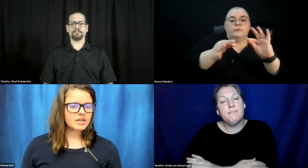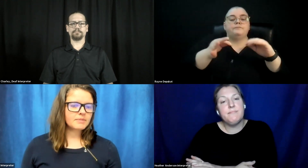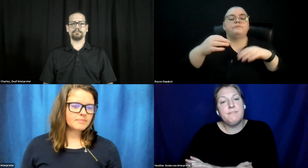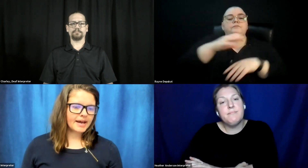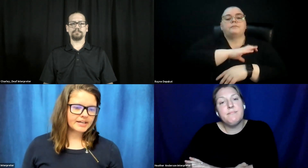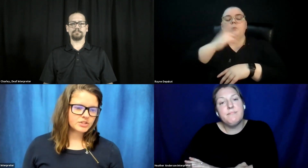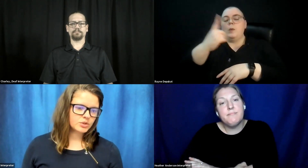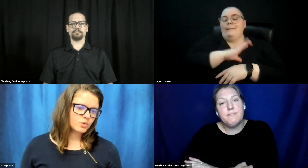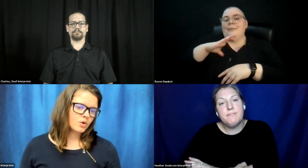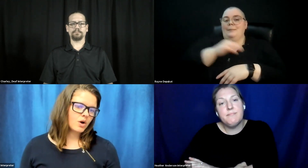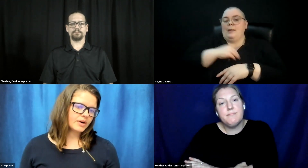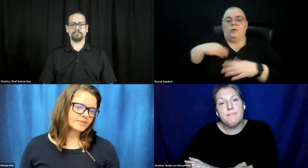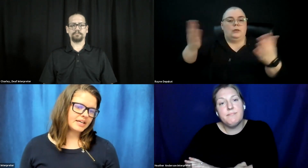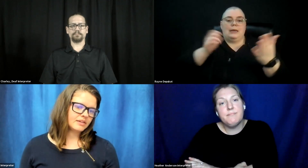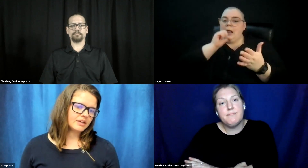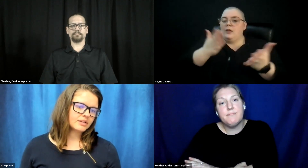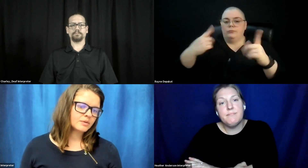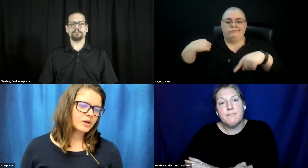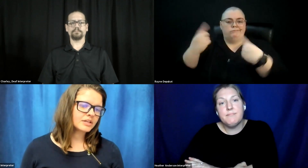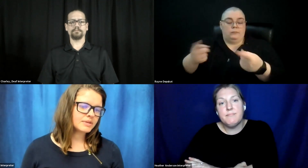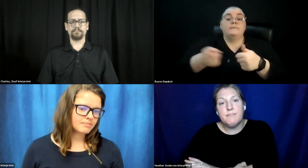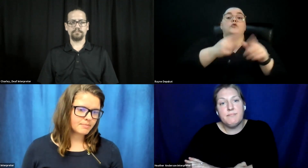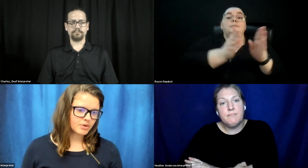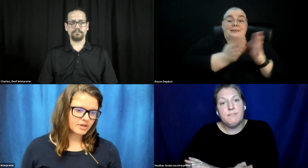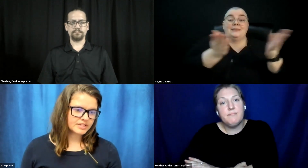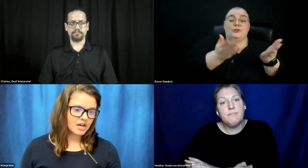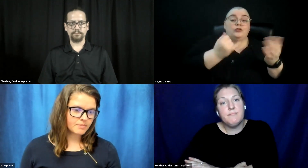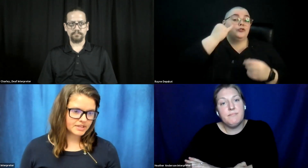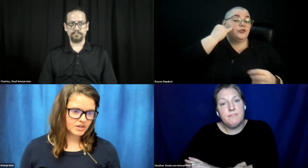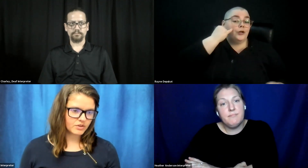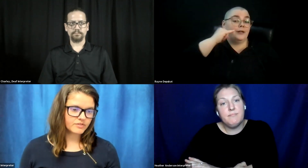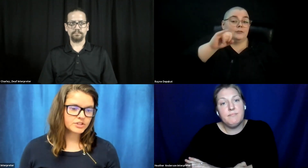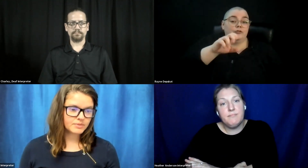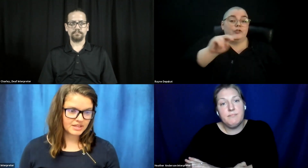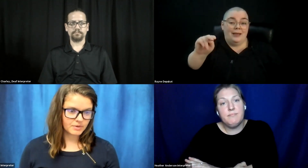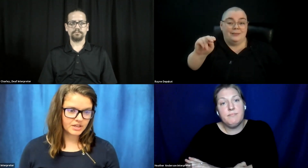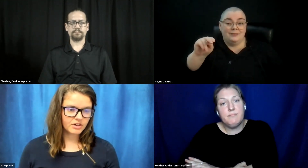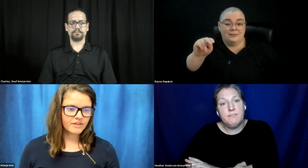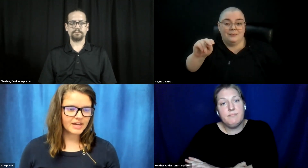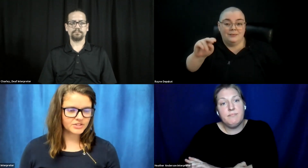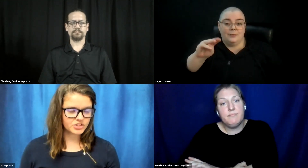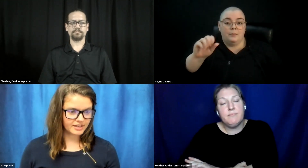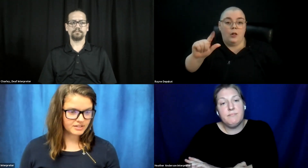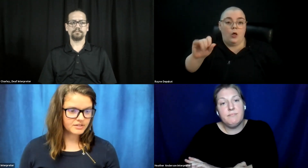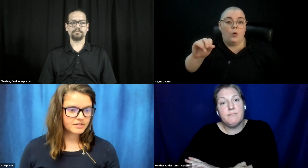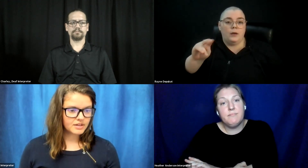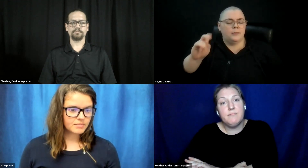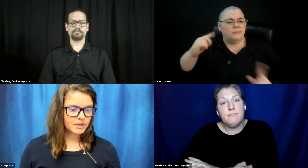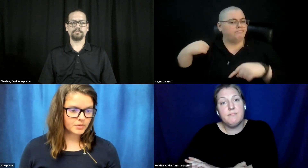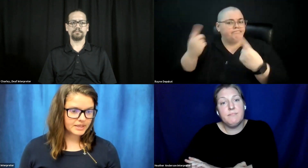So just coming back to what I was saying that one committee member is not been here the first meeting they were here and that is Jen.